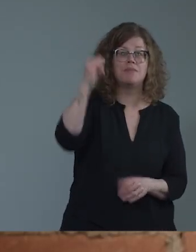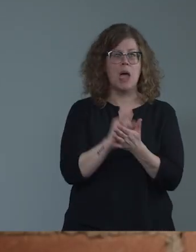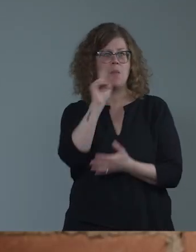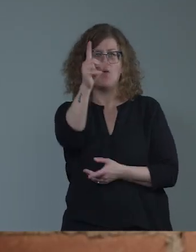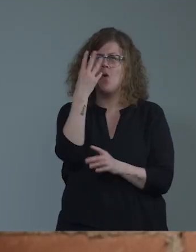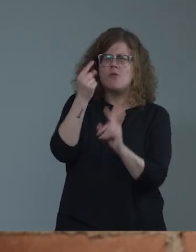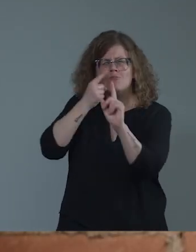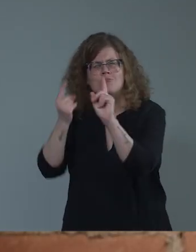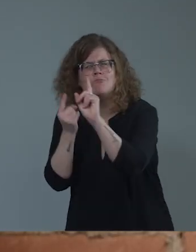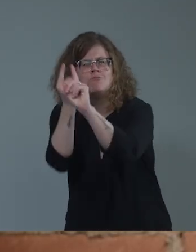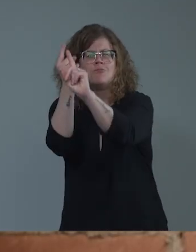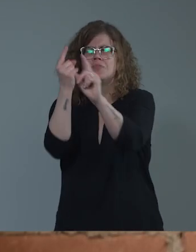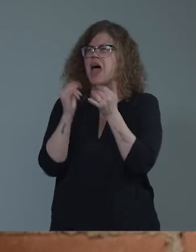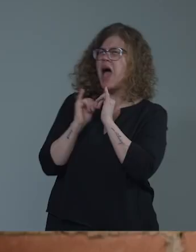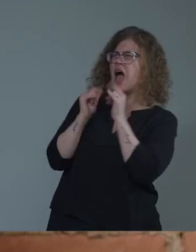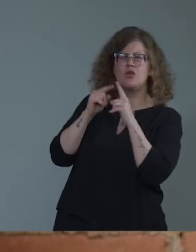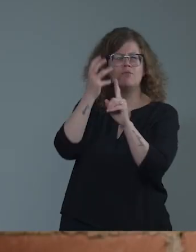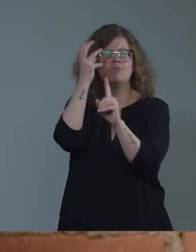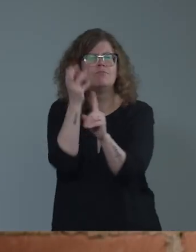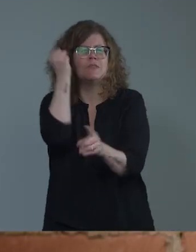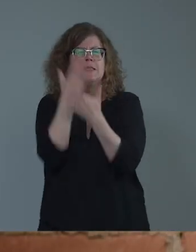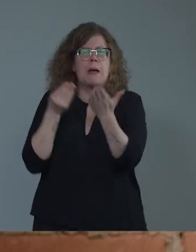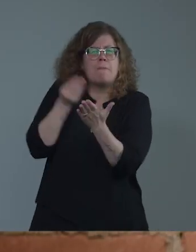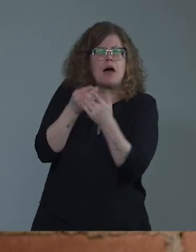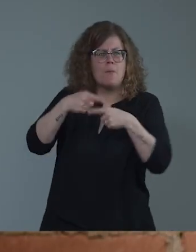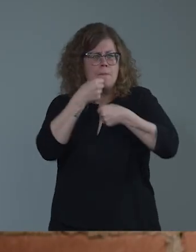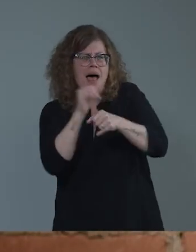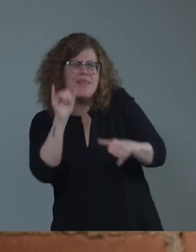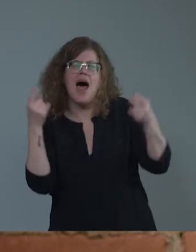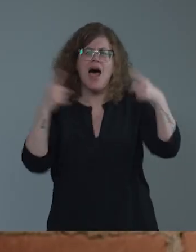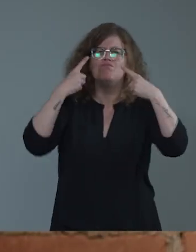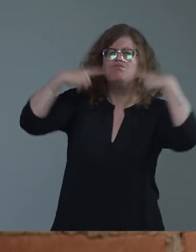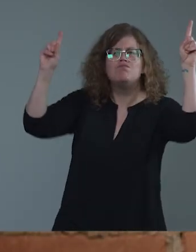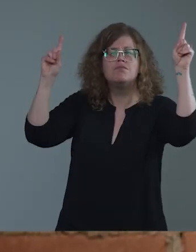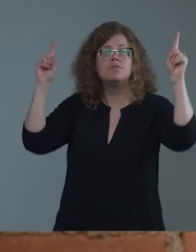how are you going to get some money to make this happen. Because we all need to have enough money to support the development of the project